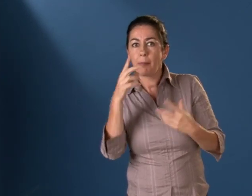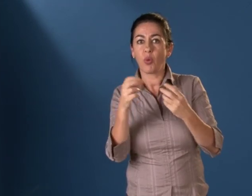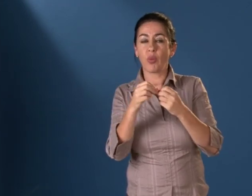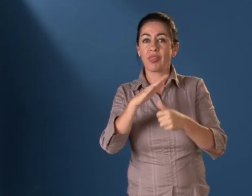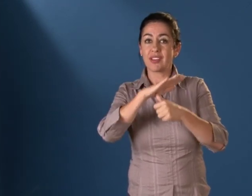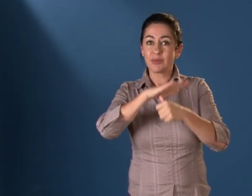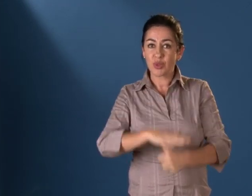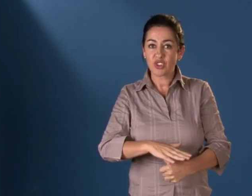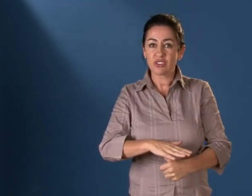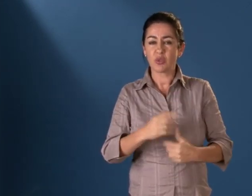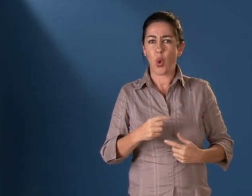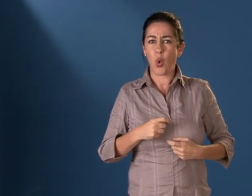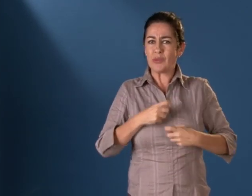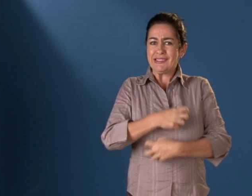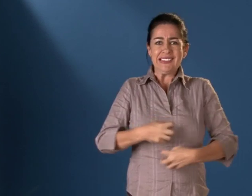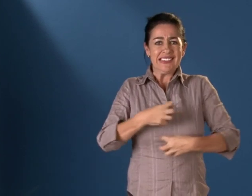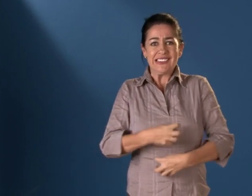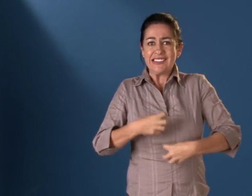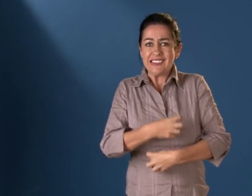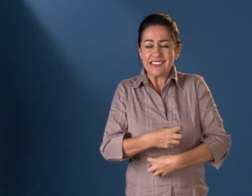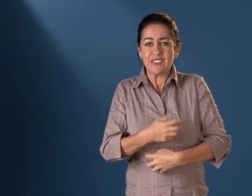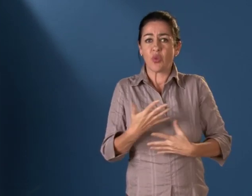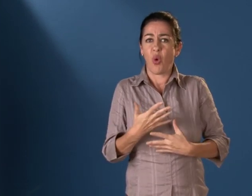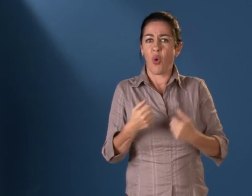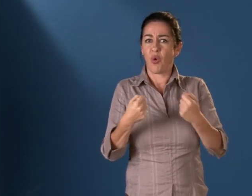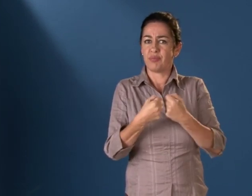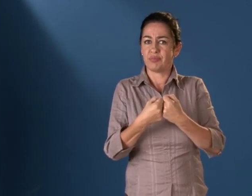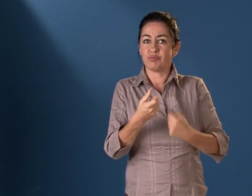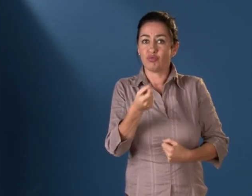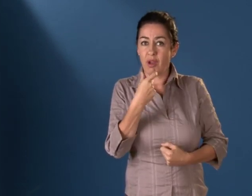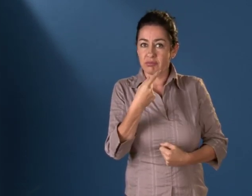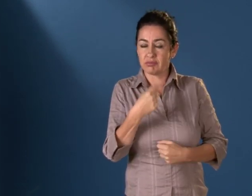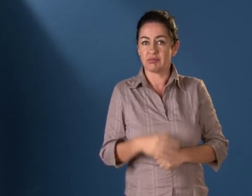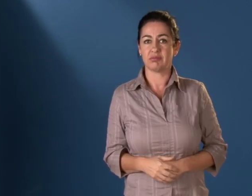working to address issues associated with depression, anxiety, and related substance